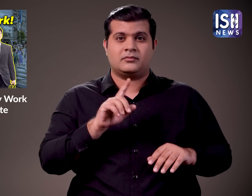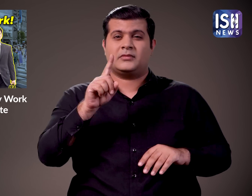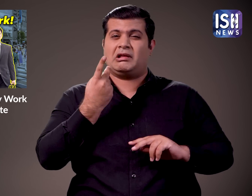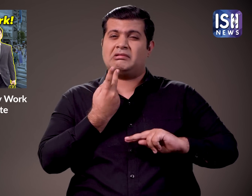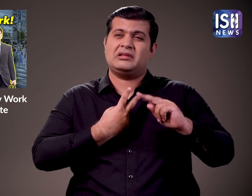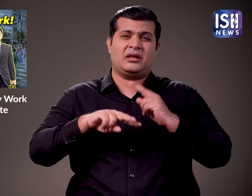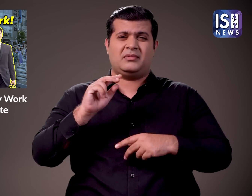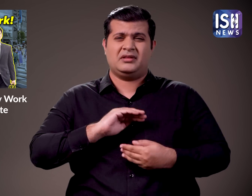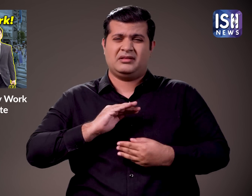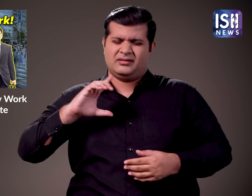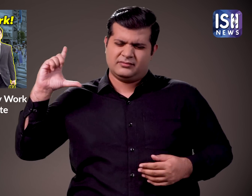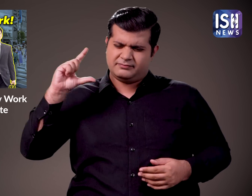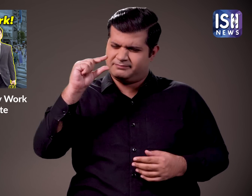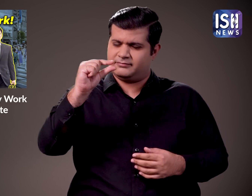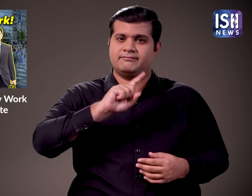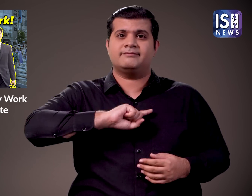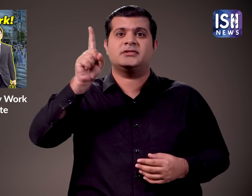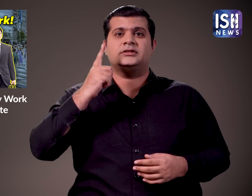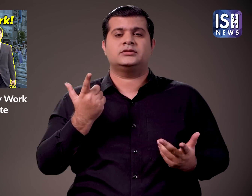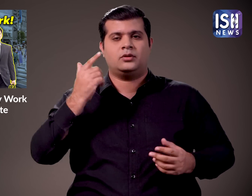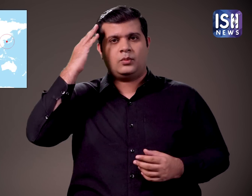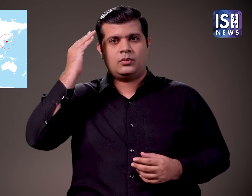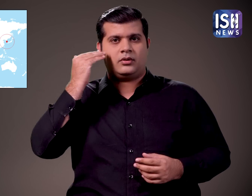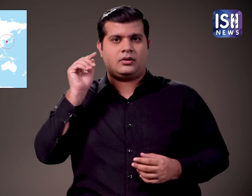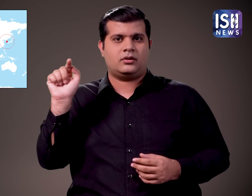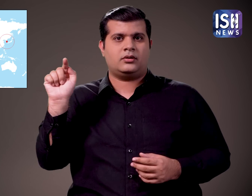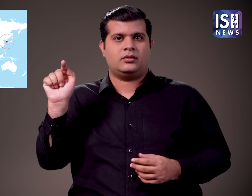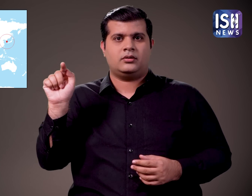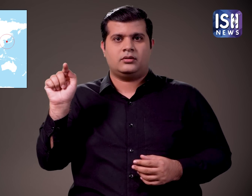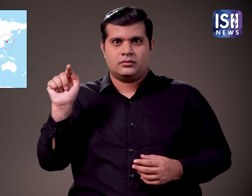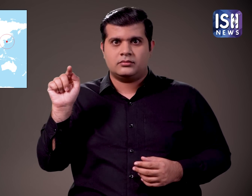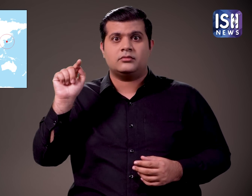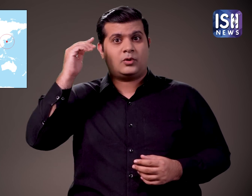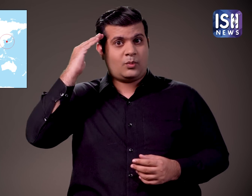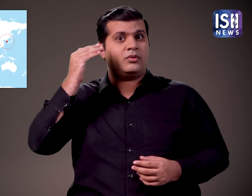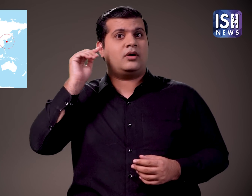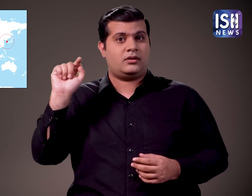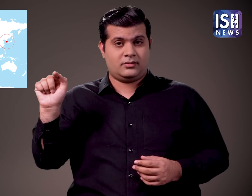South Korea has the lowest fertility rate in the world. Yes, South Korea!